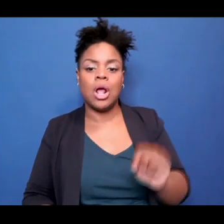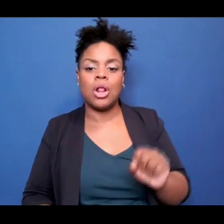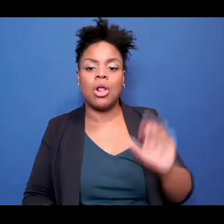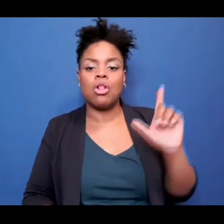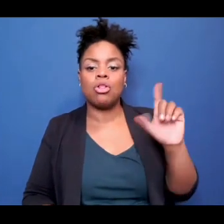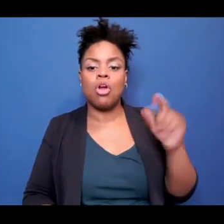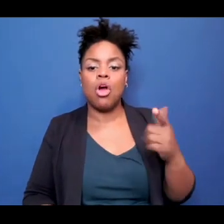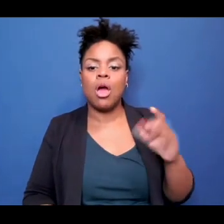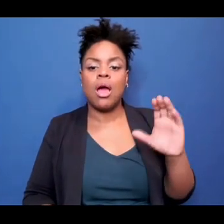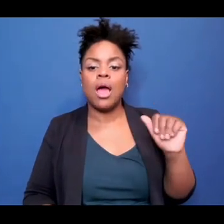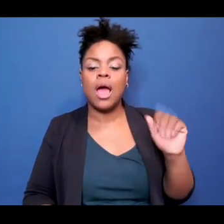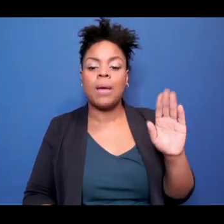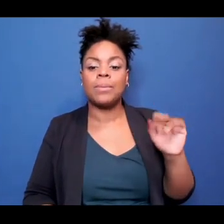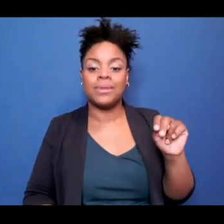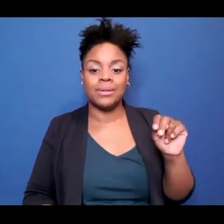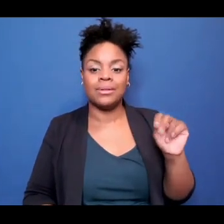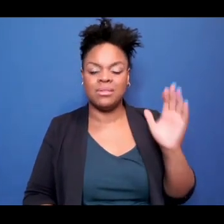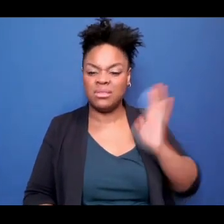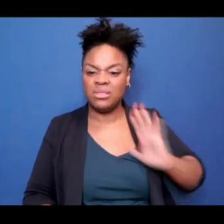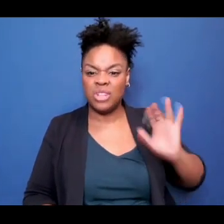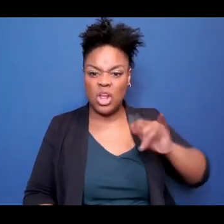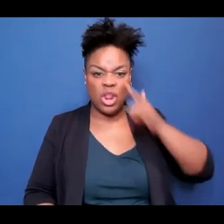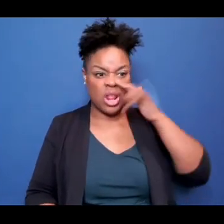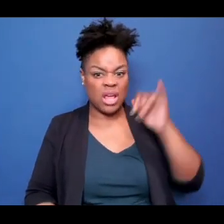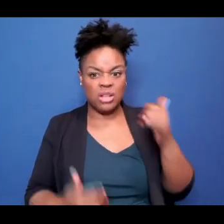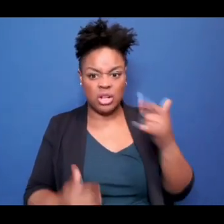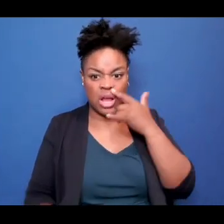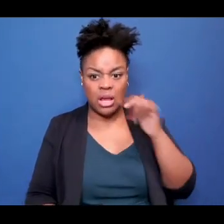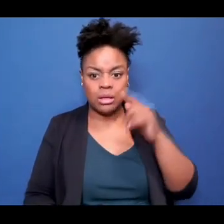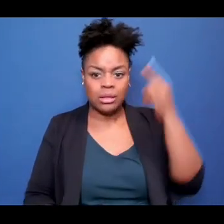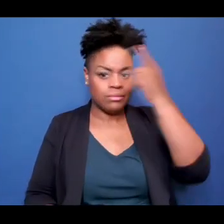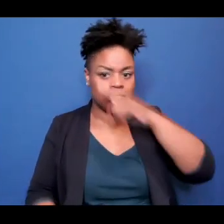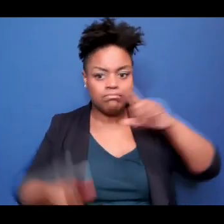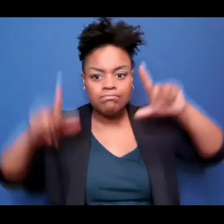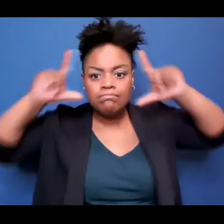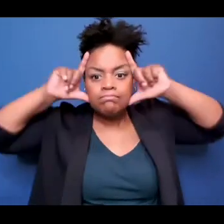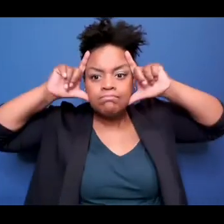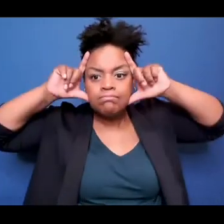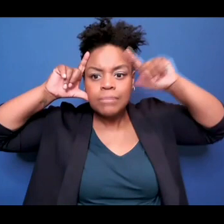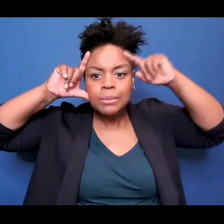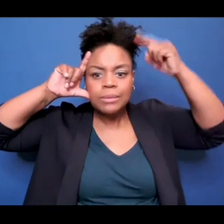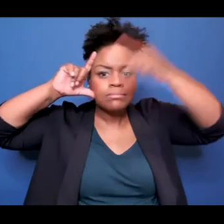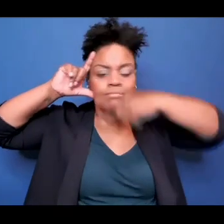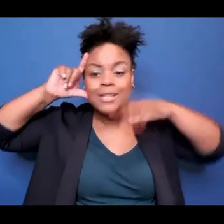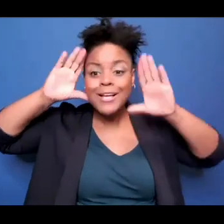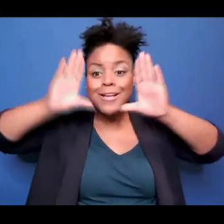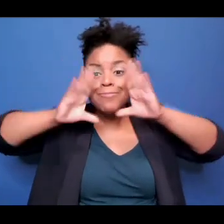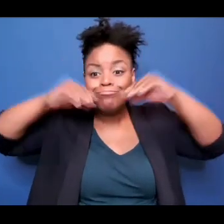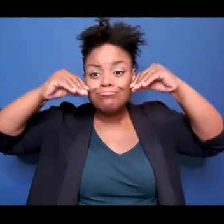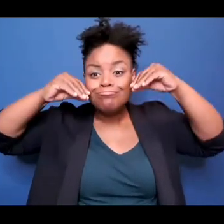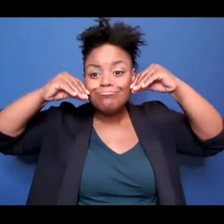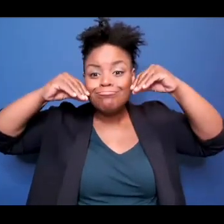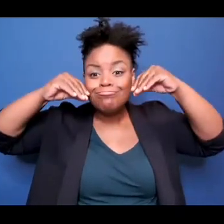REPRESENT A SOUTHERN LOG CABIN. A HUGE REPLICA OF THE HEAD OF A COLORED MAN, THE OFFICIAL TRADEMARK OF THE COMPANY, SMILES